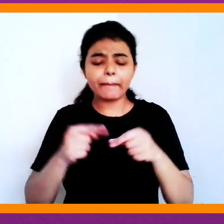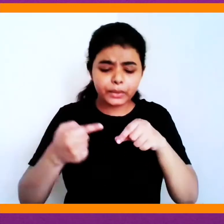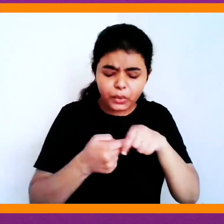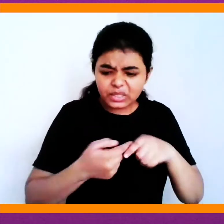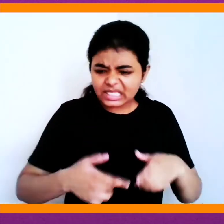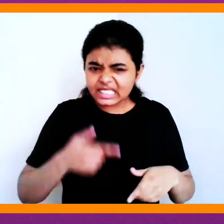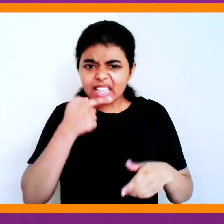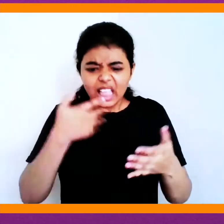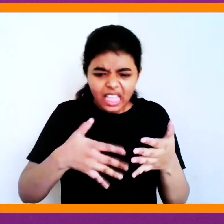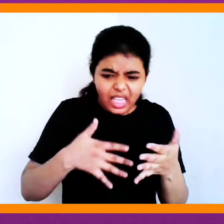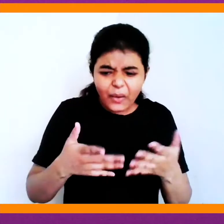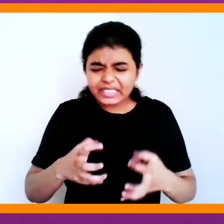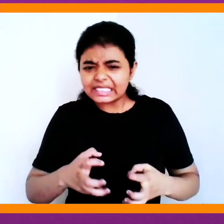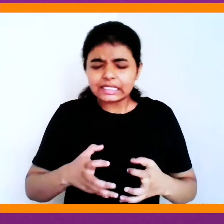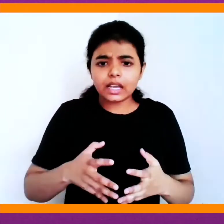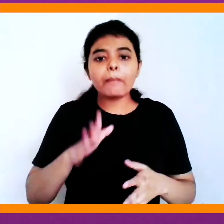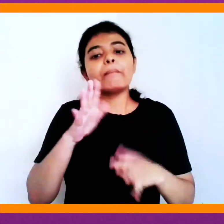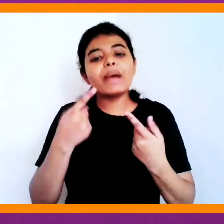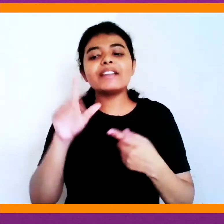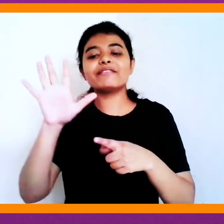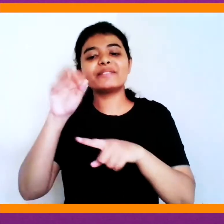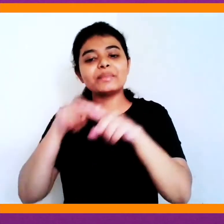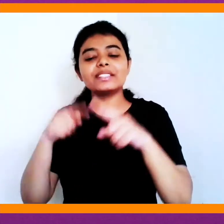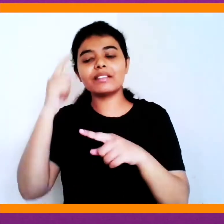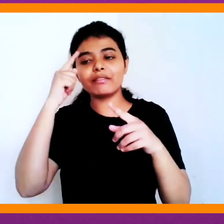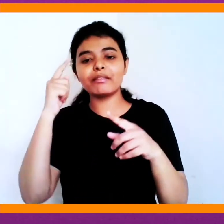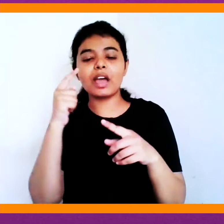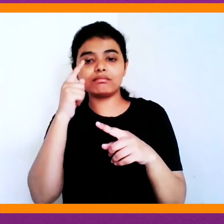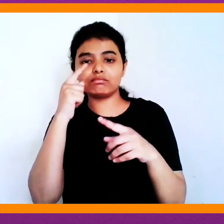normally with the copper t a woman may have a little bit of cramping or little heavier bleeding